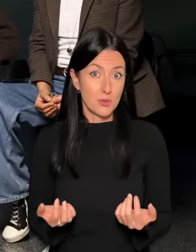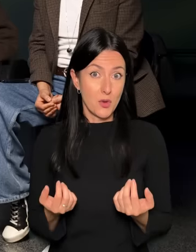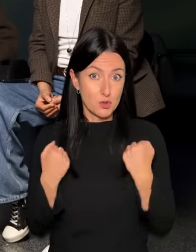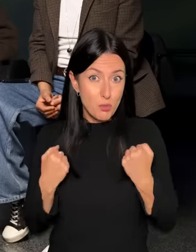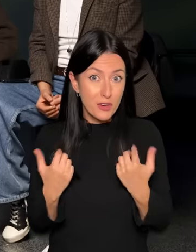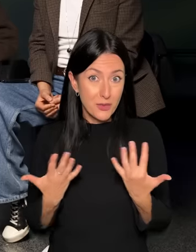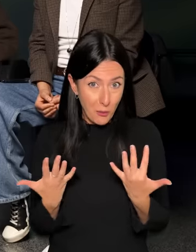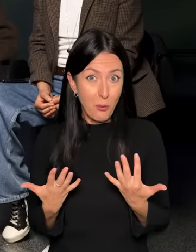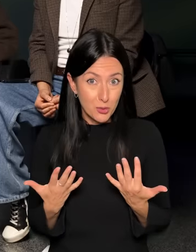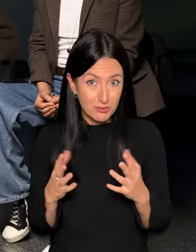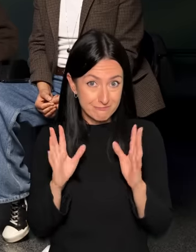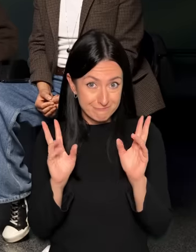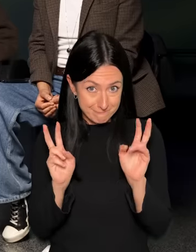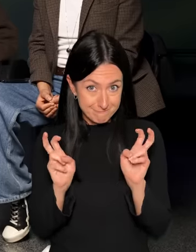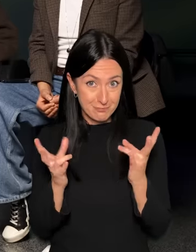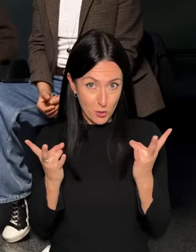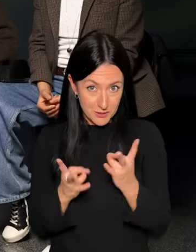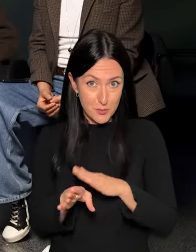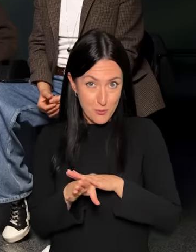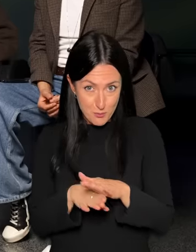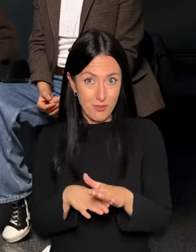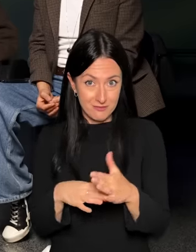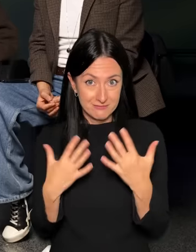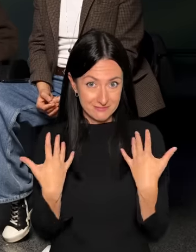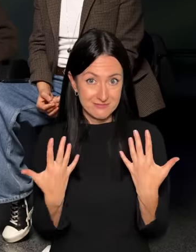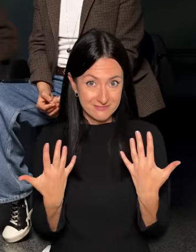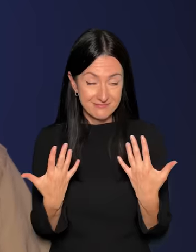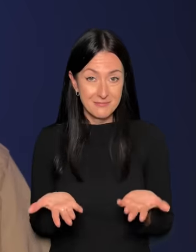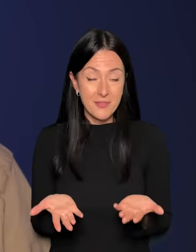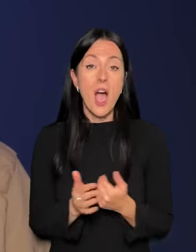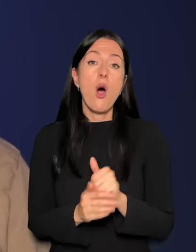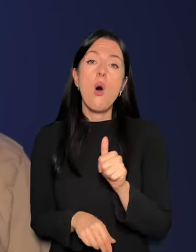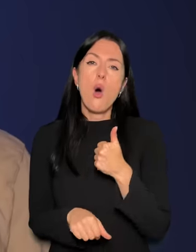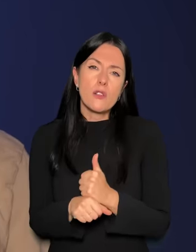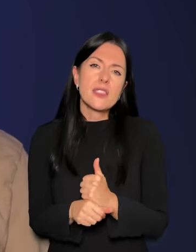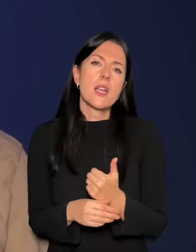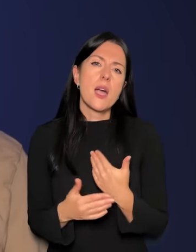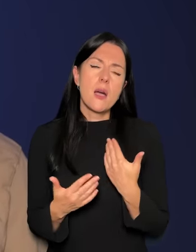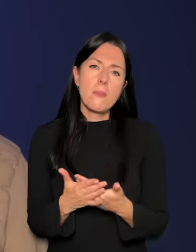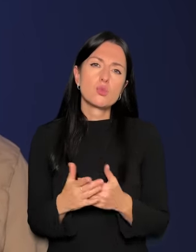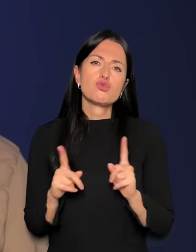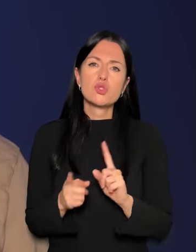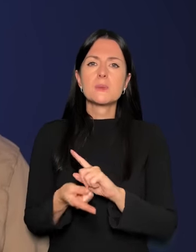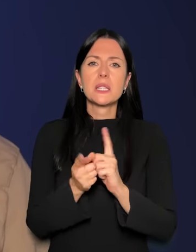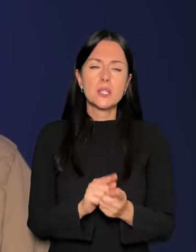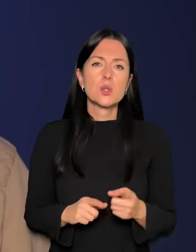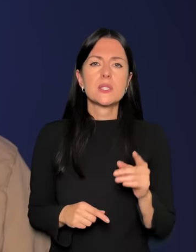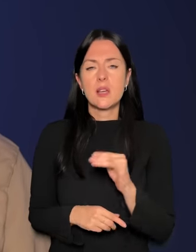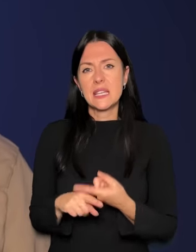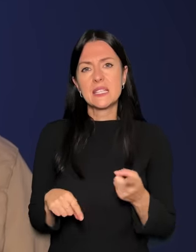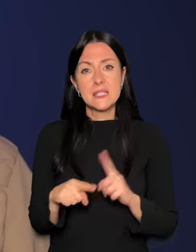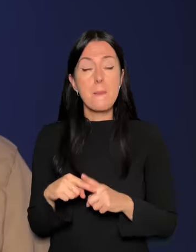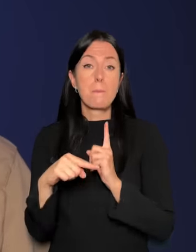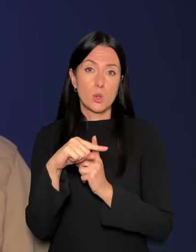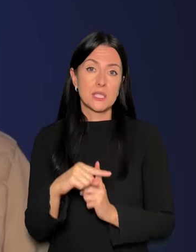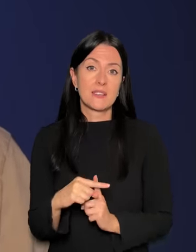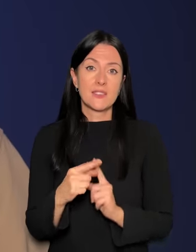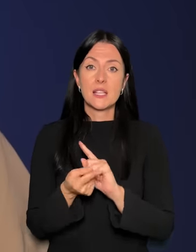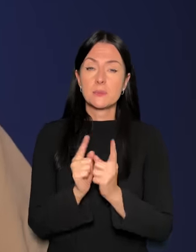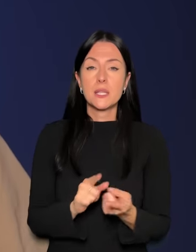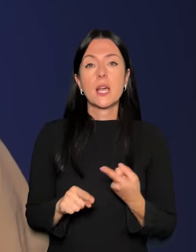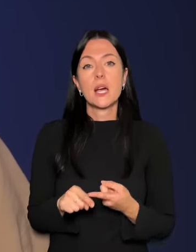It's another sport that theoretically requires a full set of limbs. The main positive change